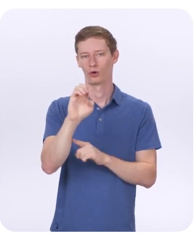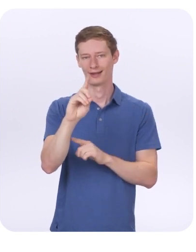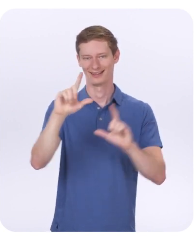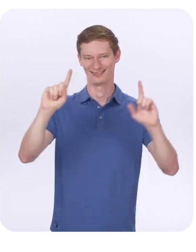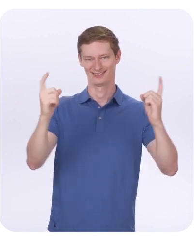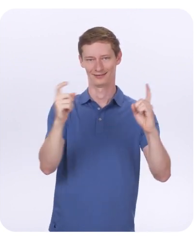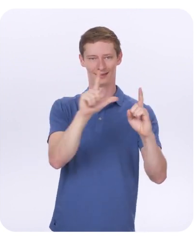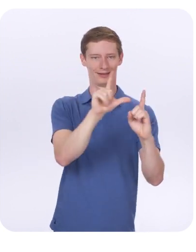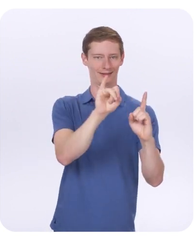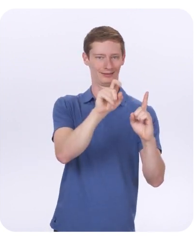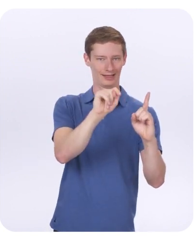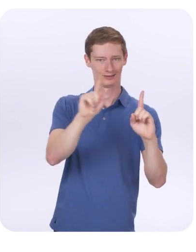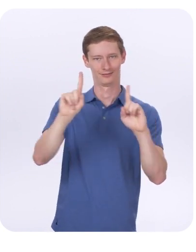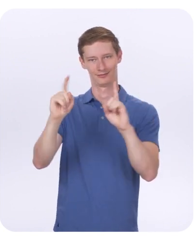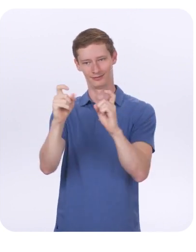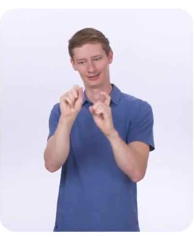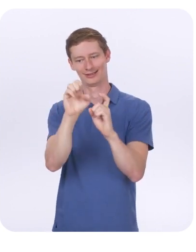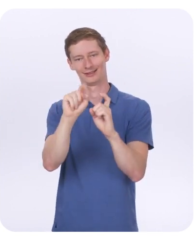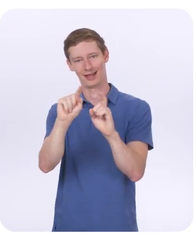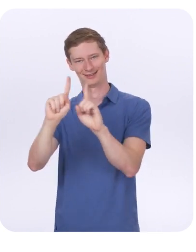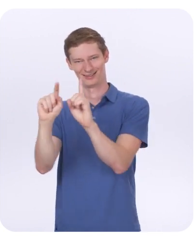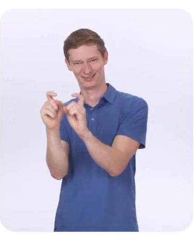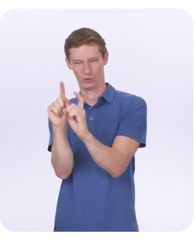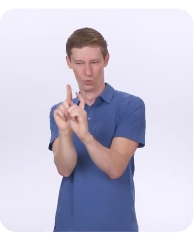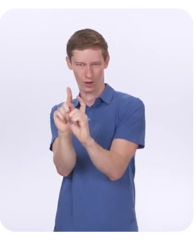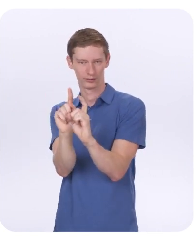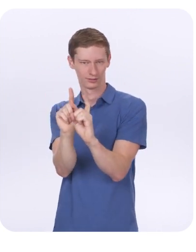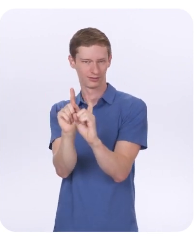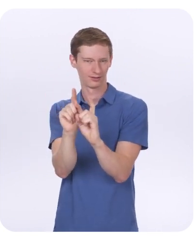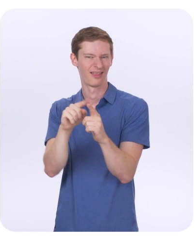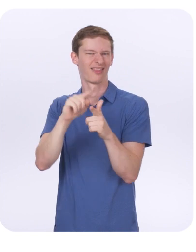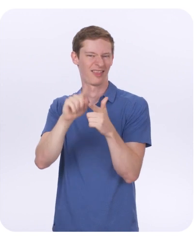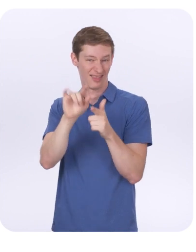And this figure compares Code Llama to Llama 2,